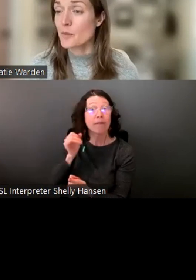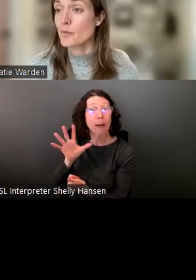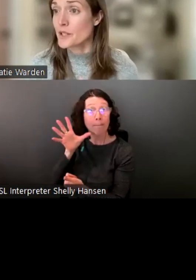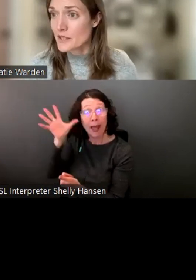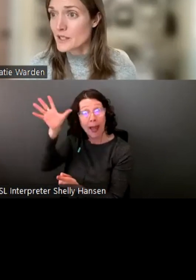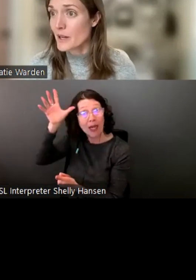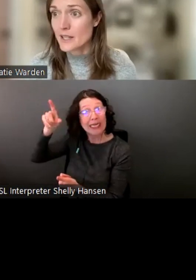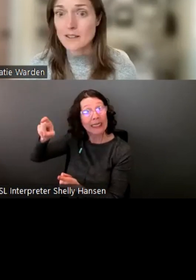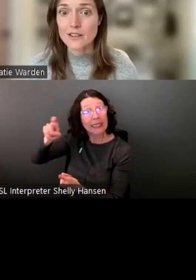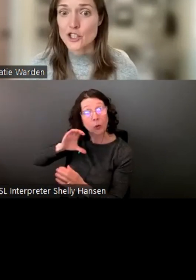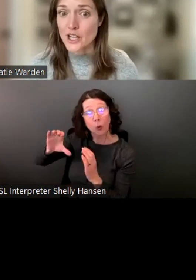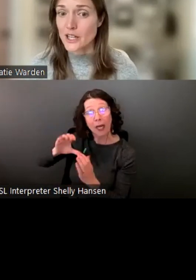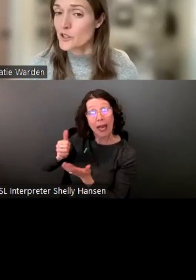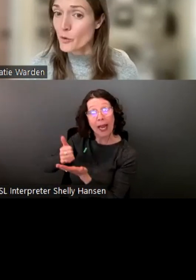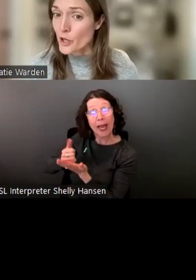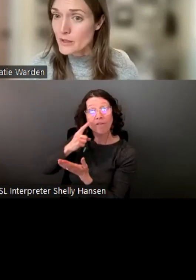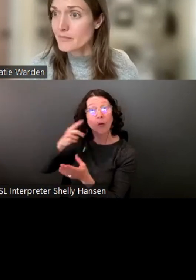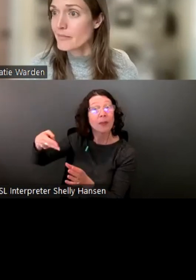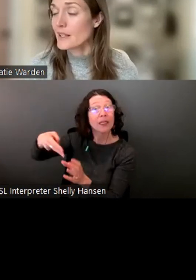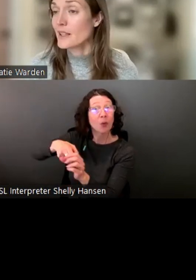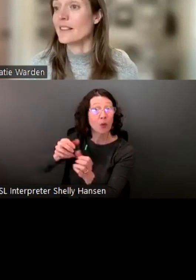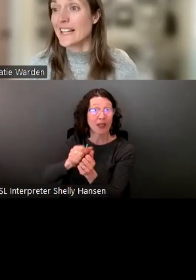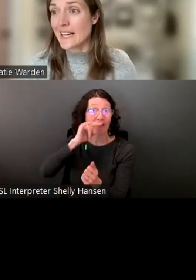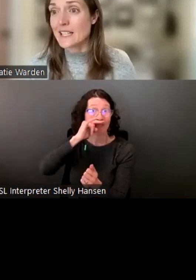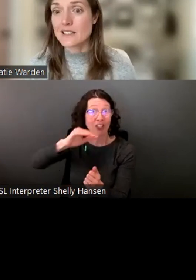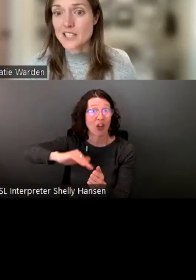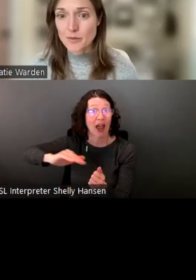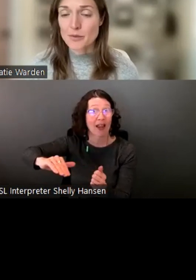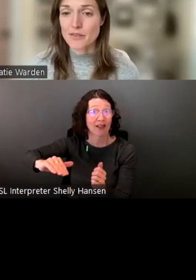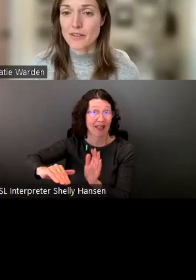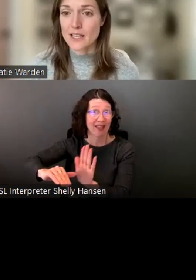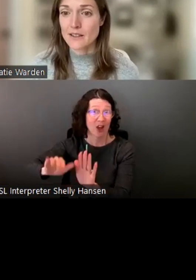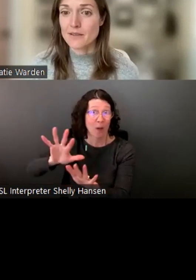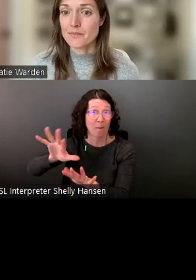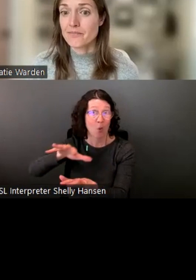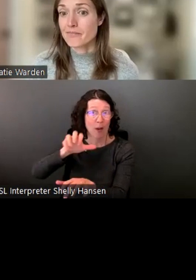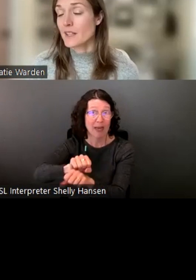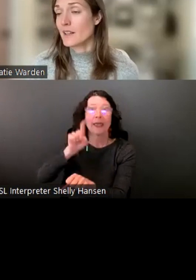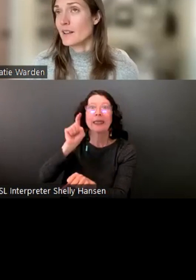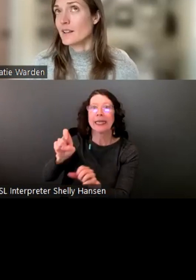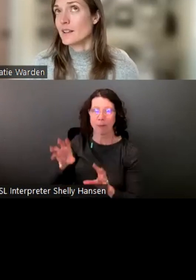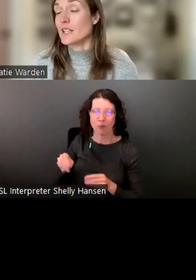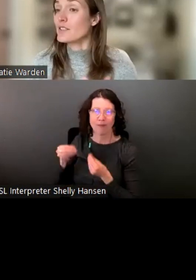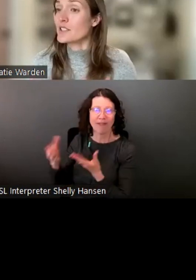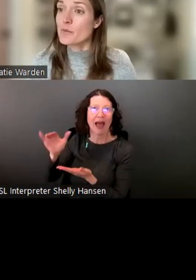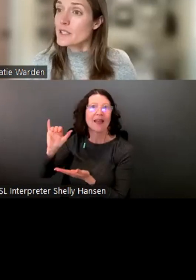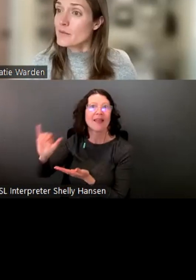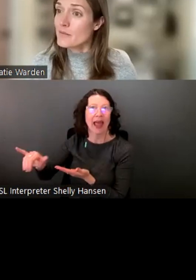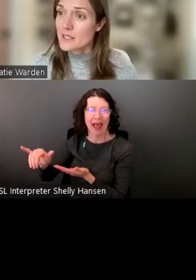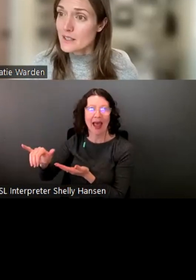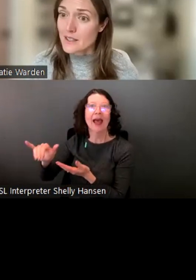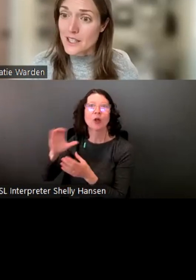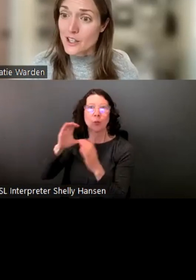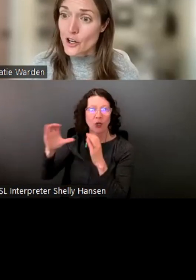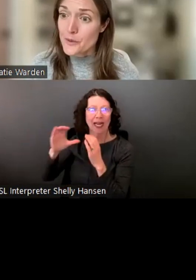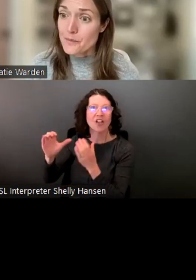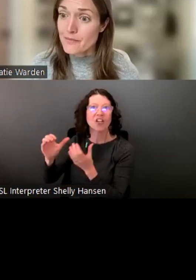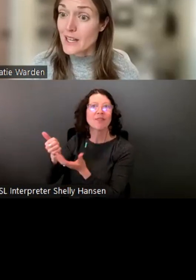to participate in their child's appointment, that aid needs to be provided. If someone's admitted to the ER